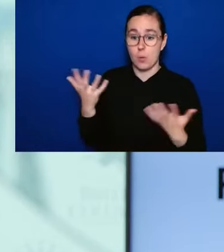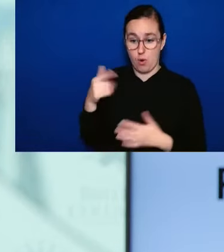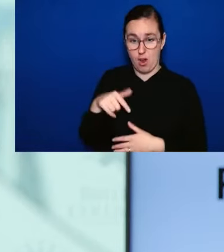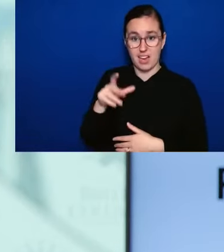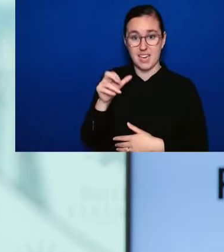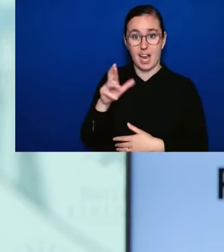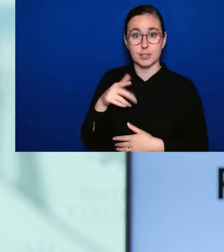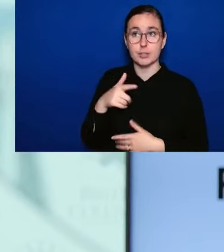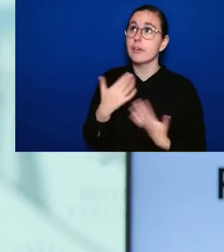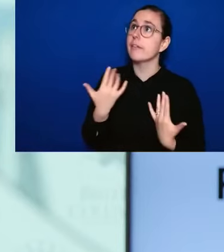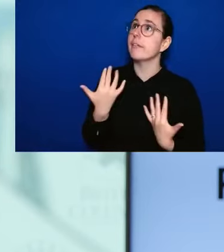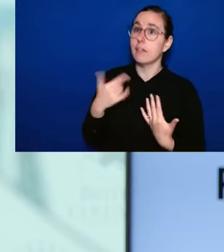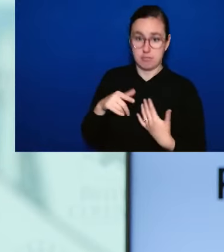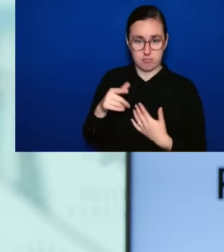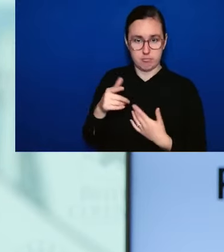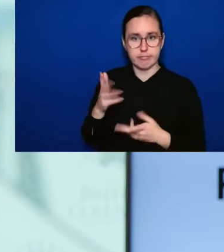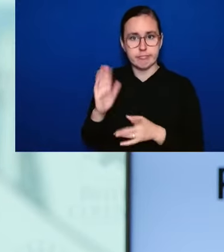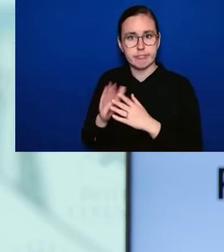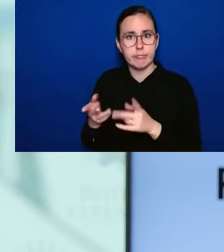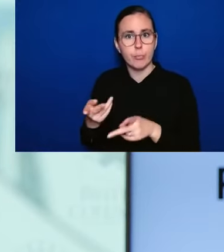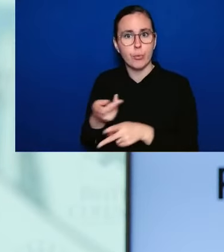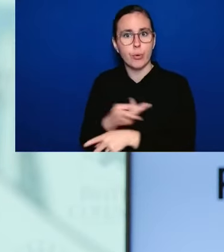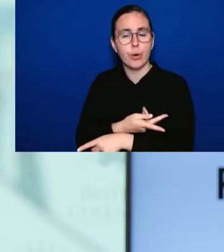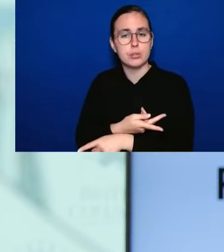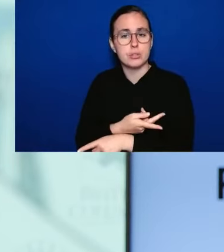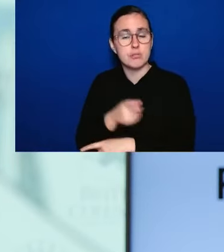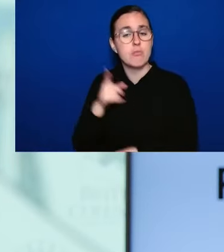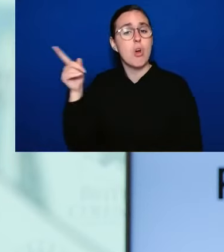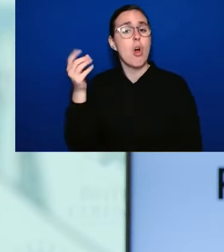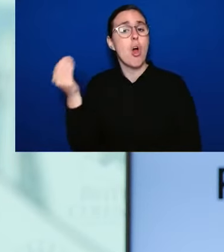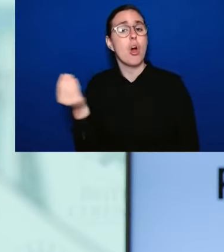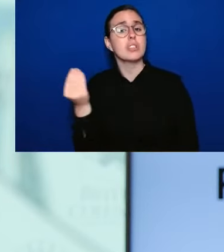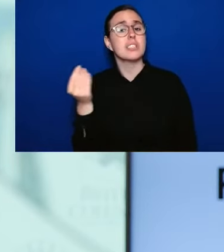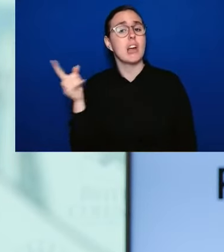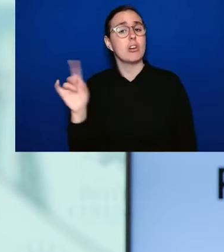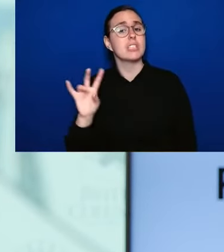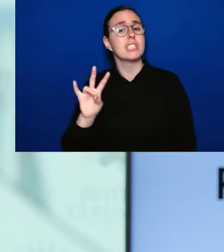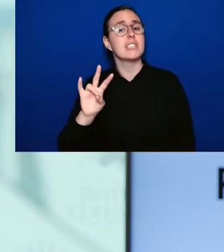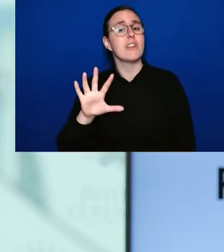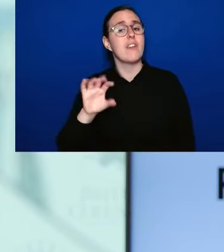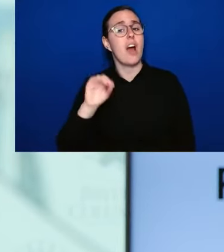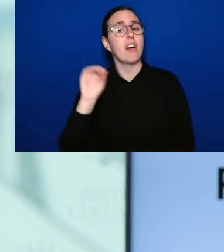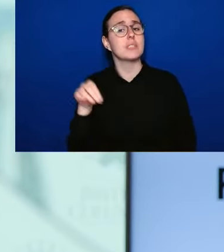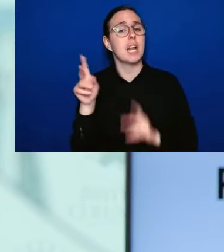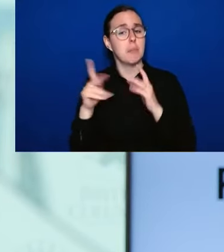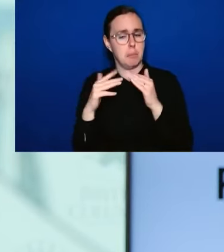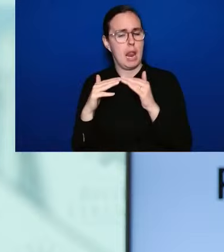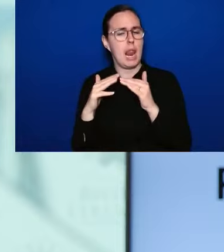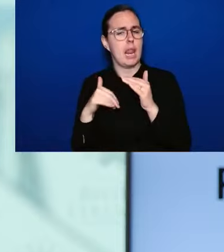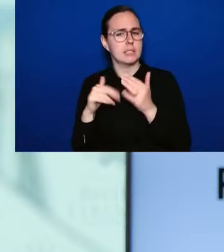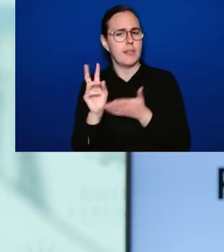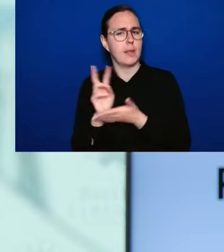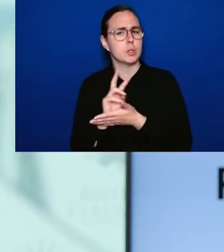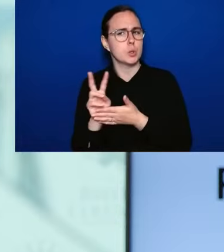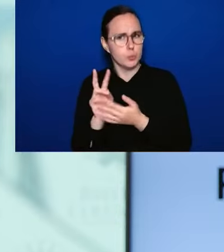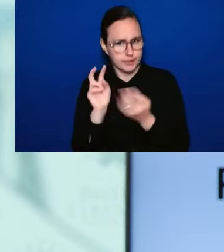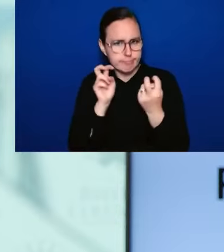people are able to get in- in in two weeks or less. In your view